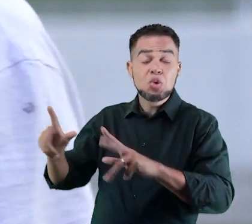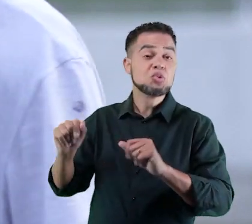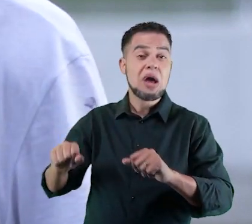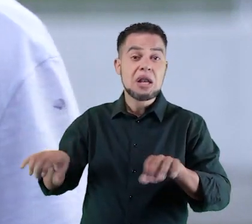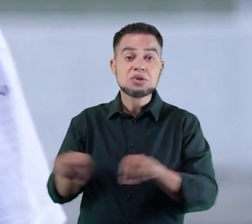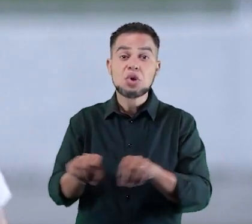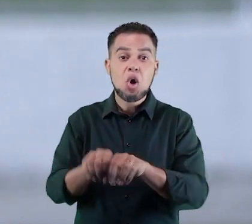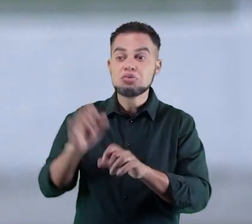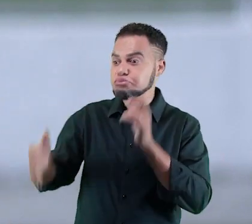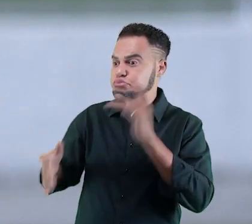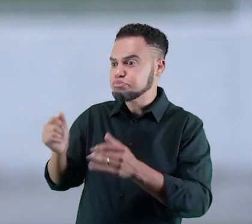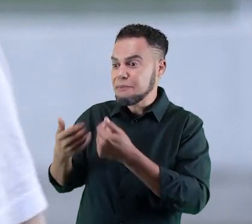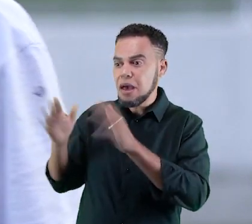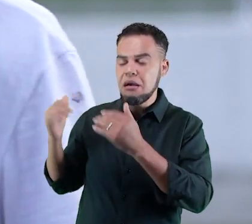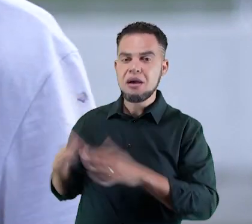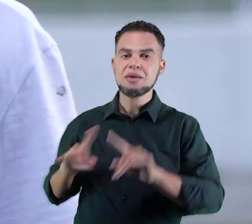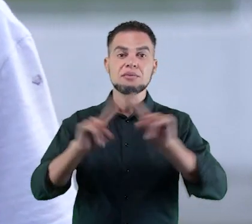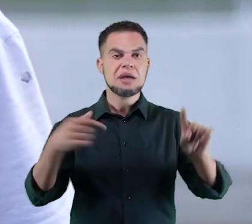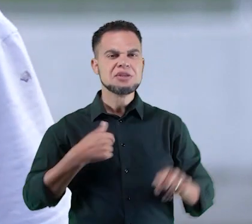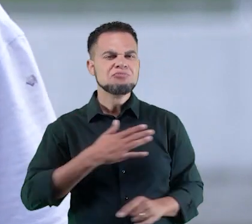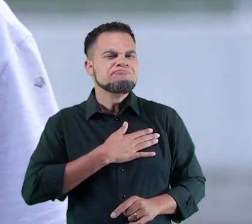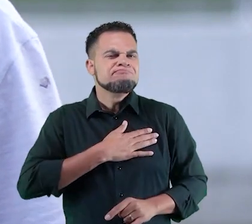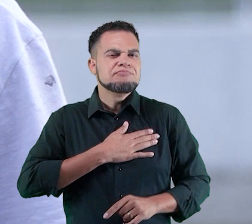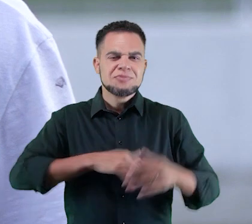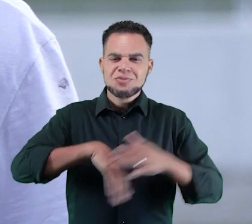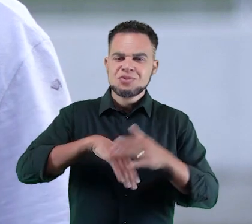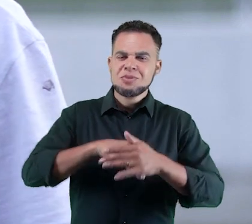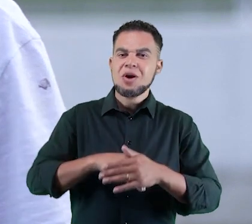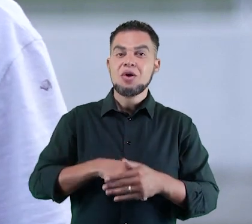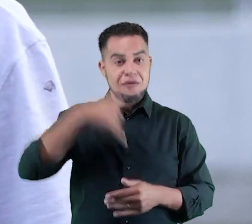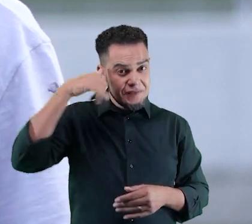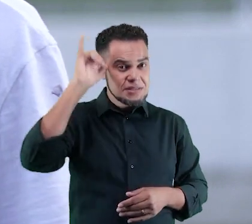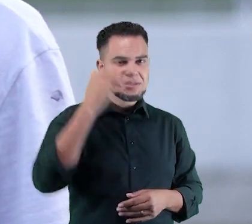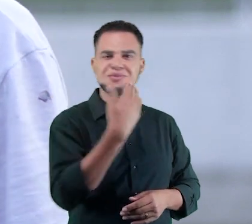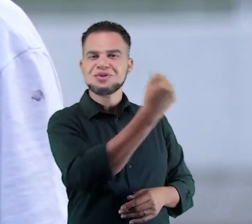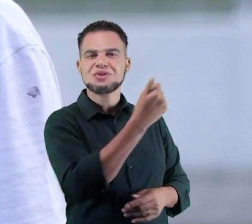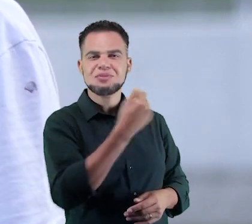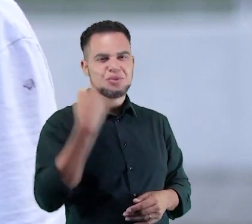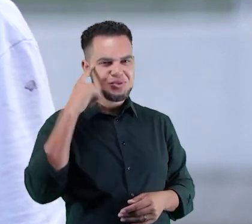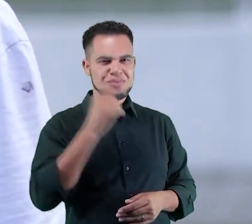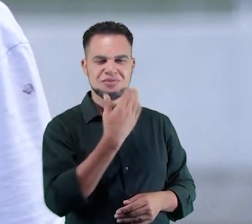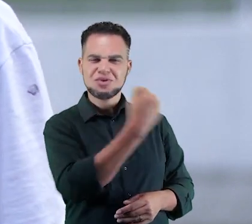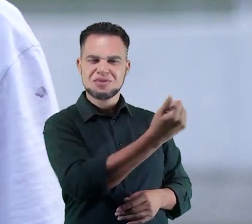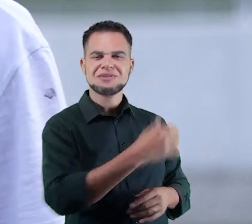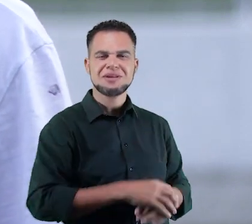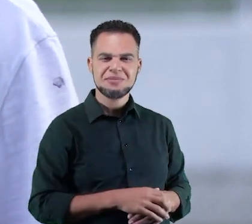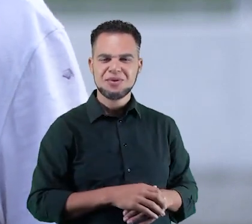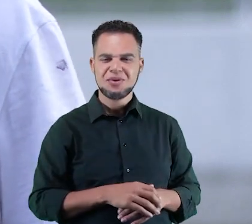Keep listening. I was all marsh here. But since I like soccer, a farmer called me one day and told me...